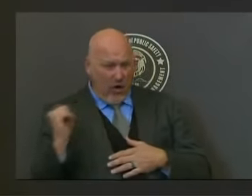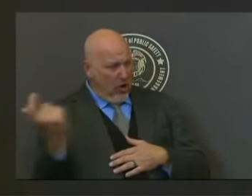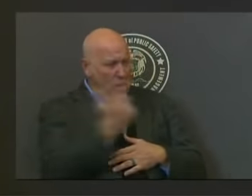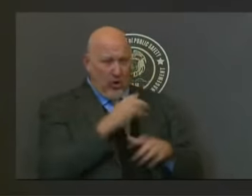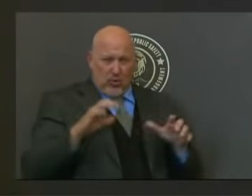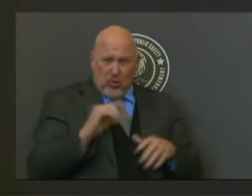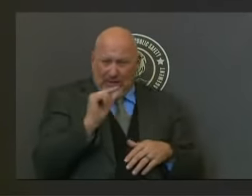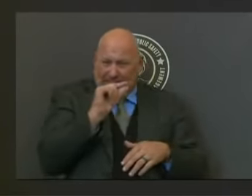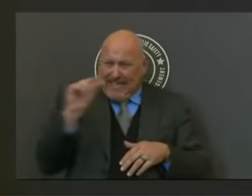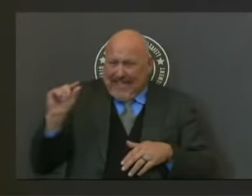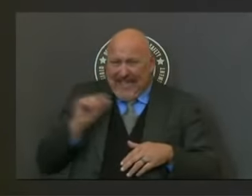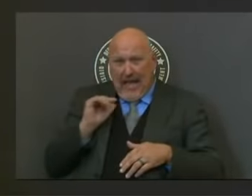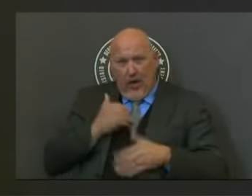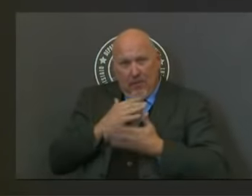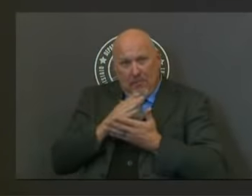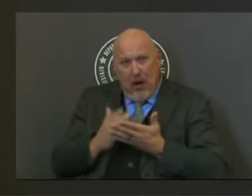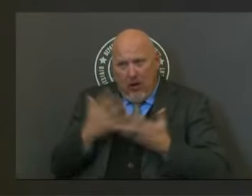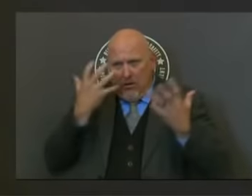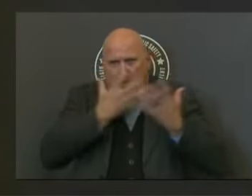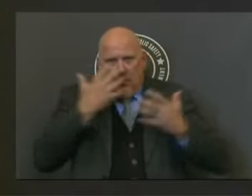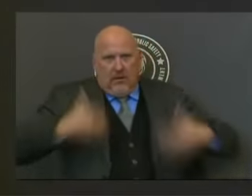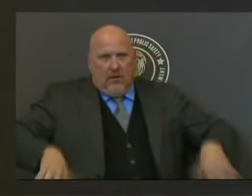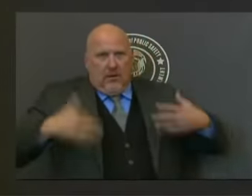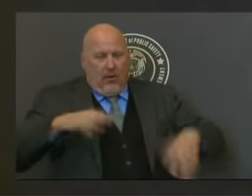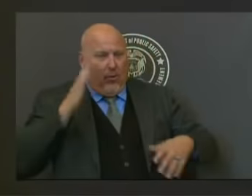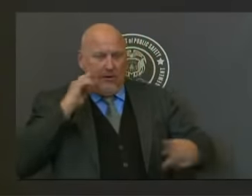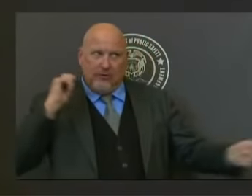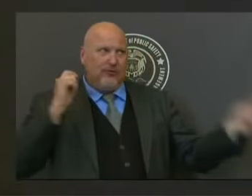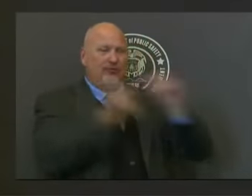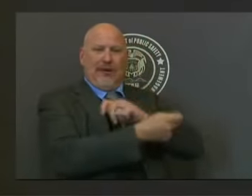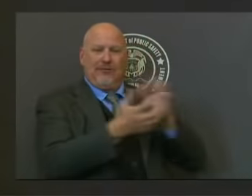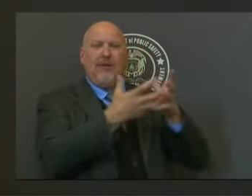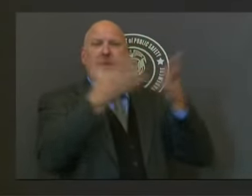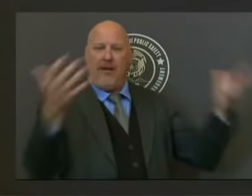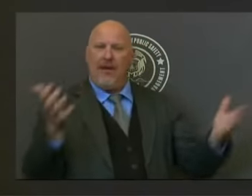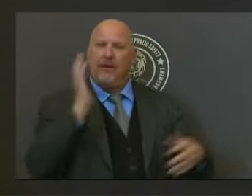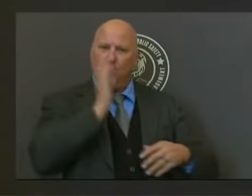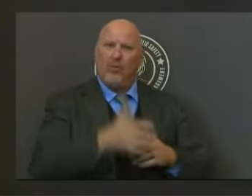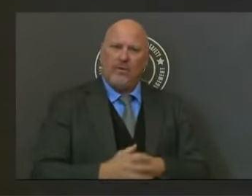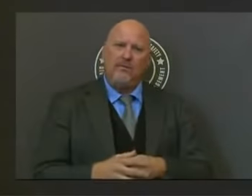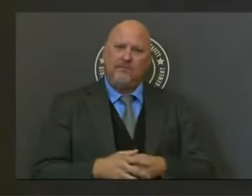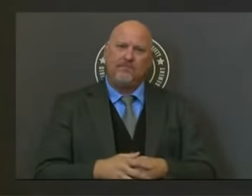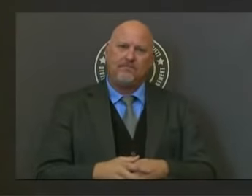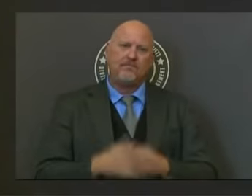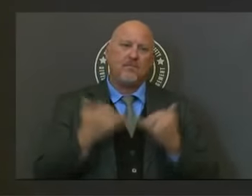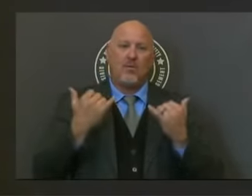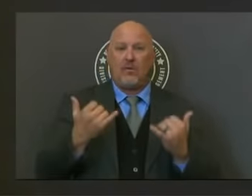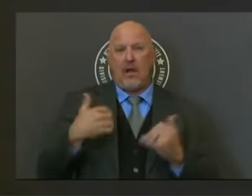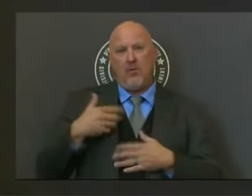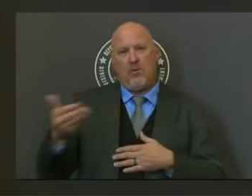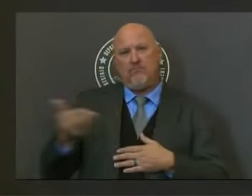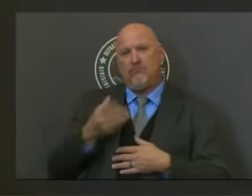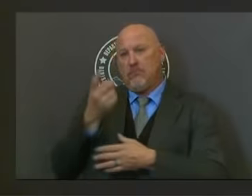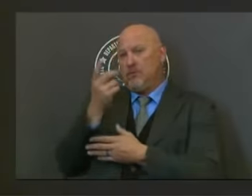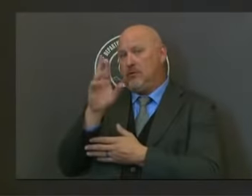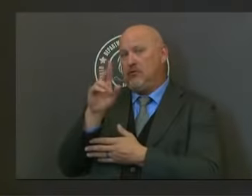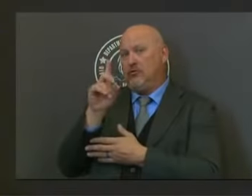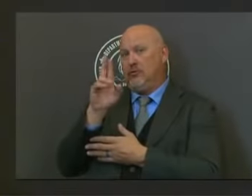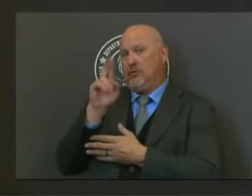guest Dr Angela don or state after will share an update on